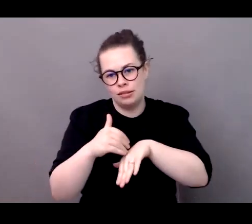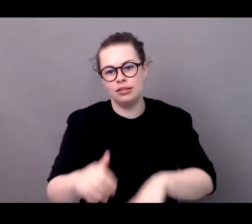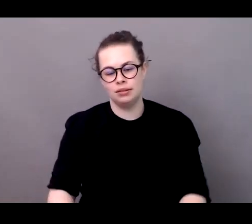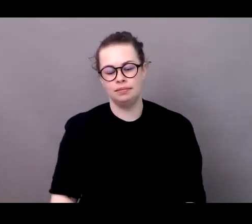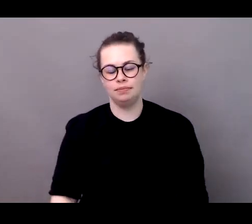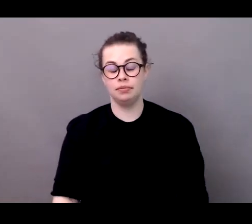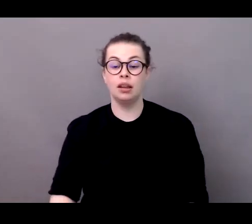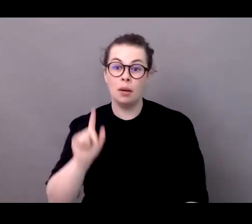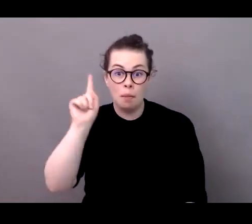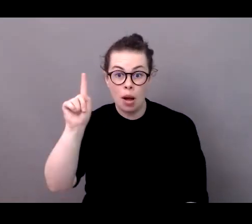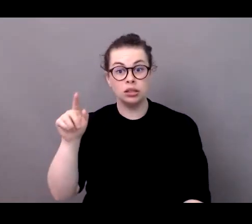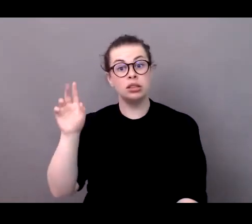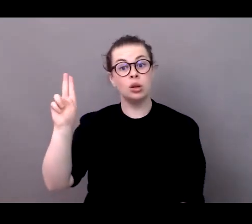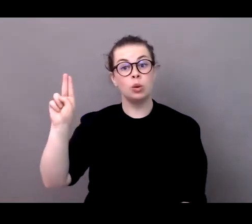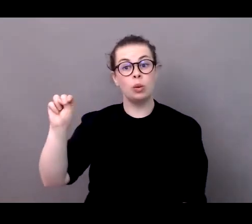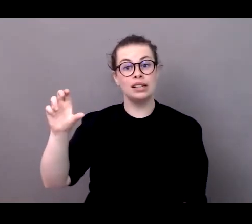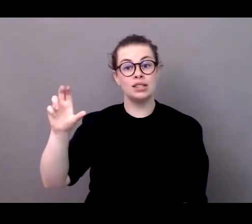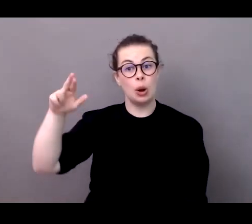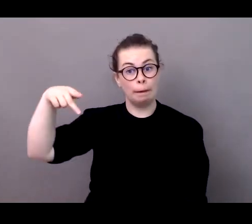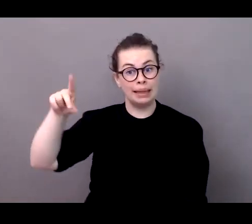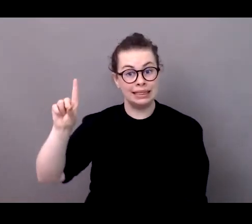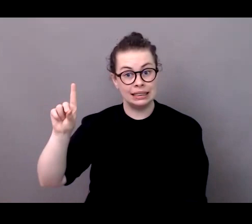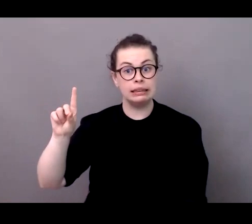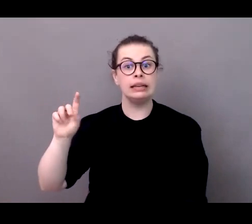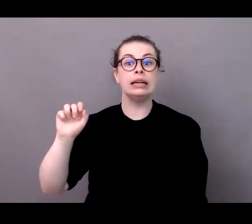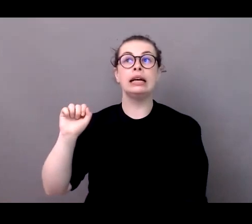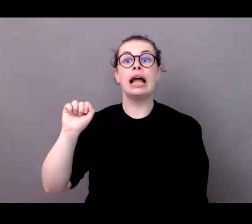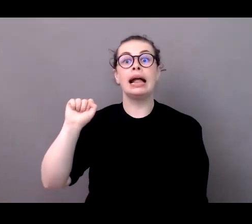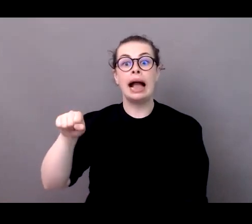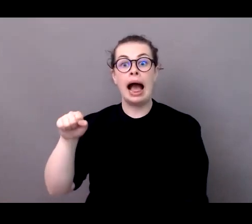go off and interpret things into the text that were never intended by the drafters,